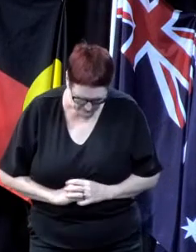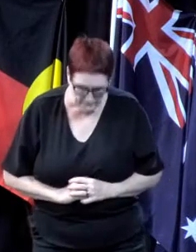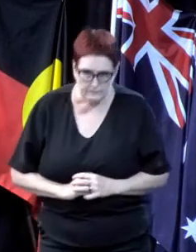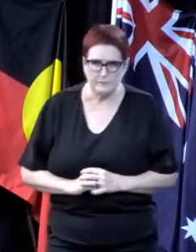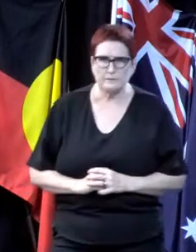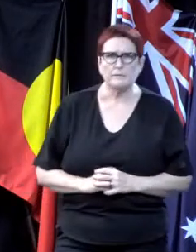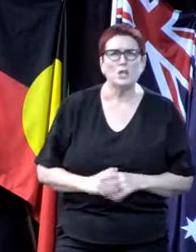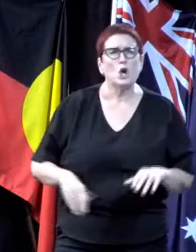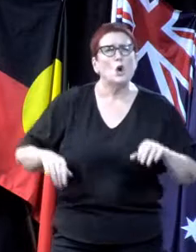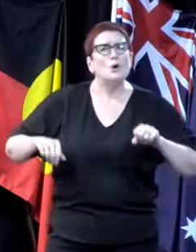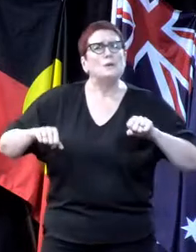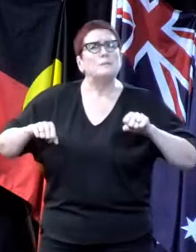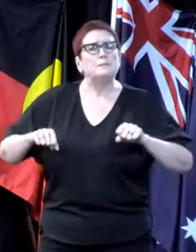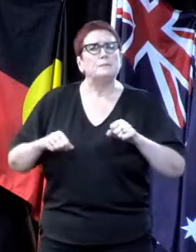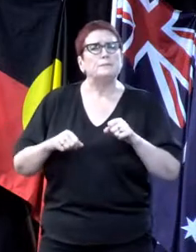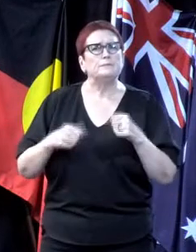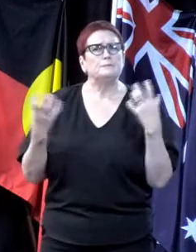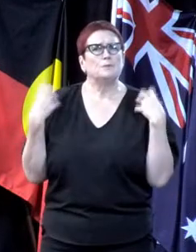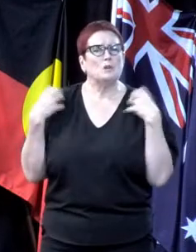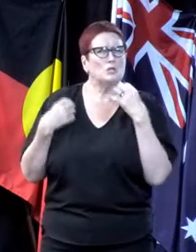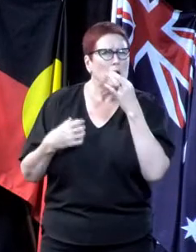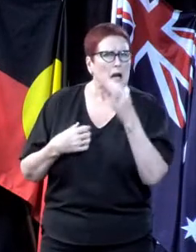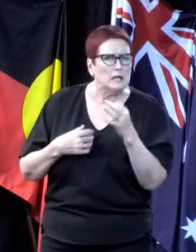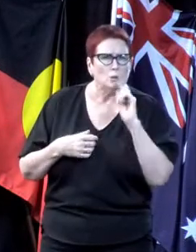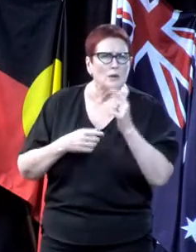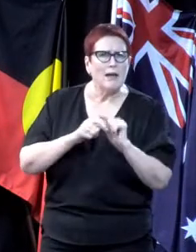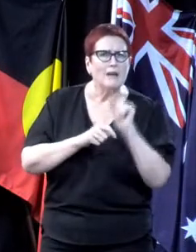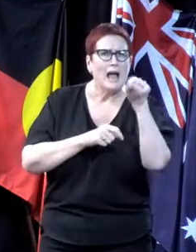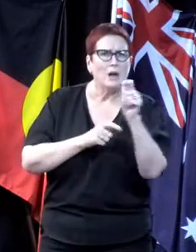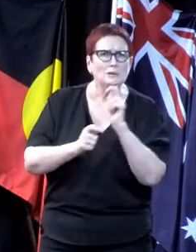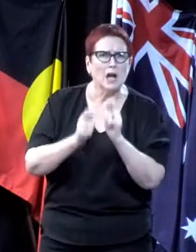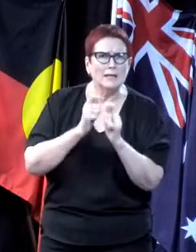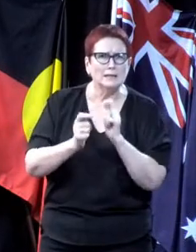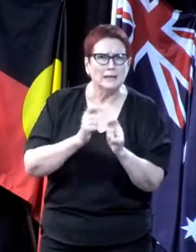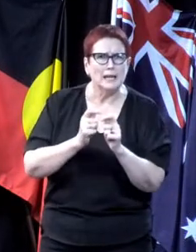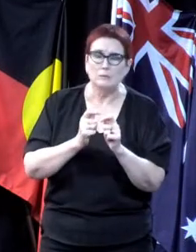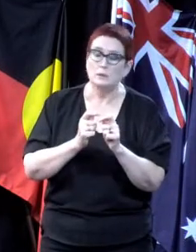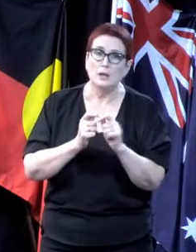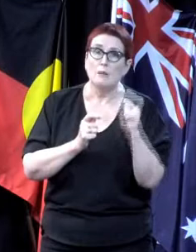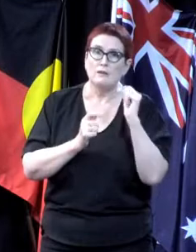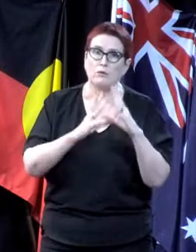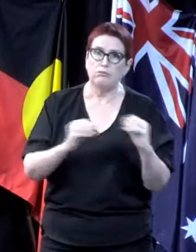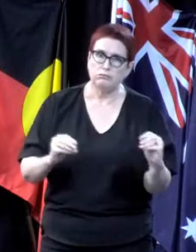to affect this reintroduction after decades? So, Ingham High, we're at the front food,